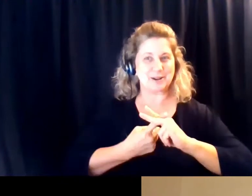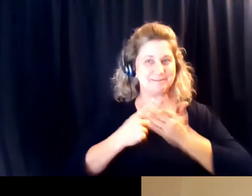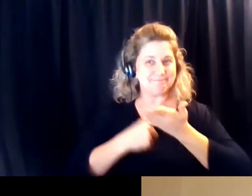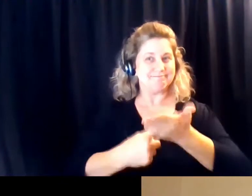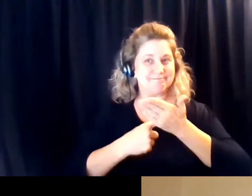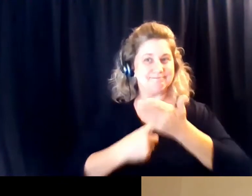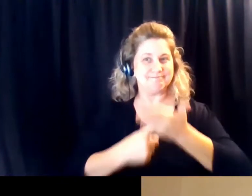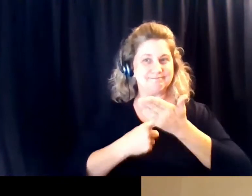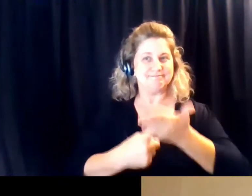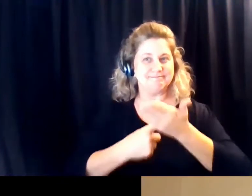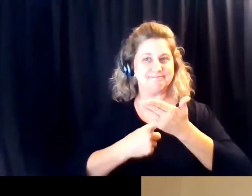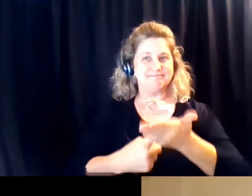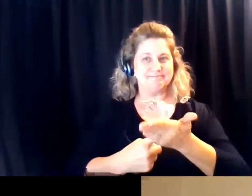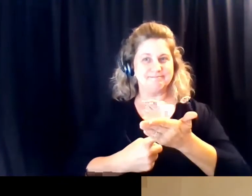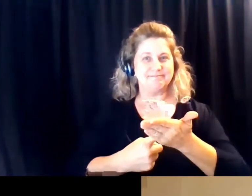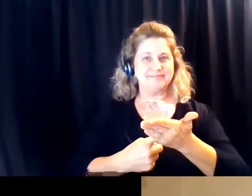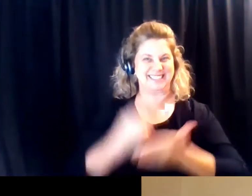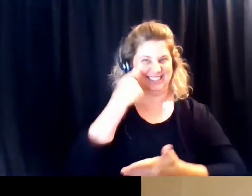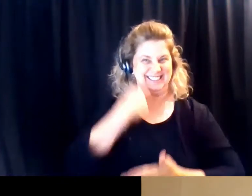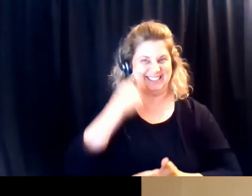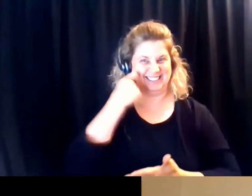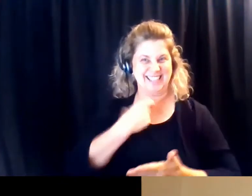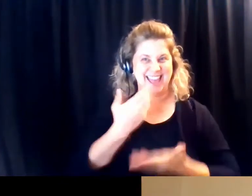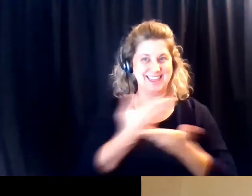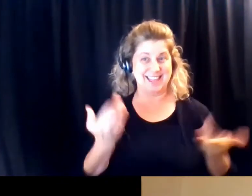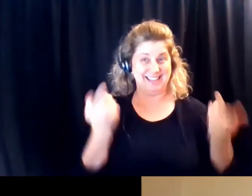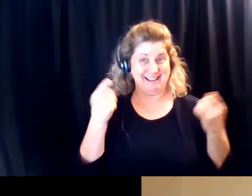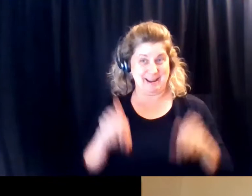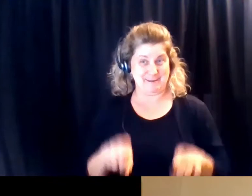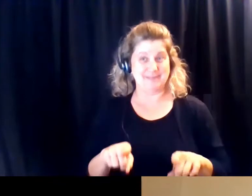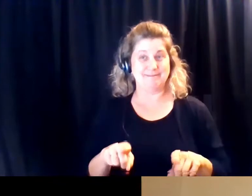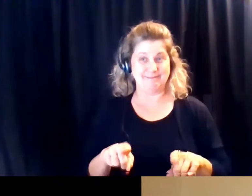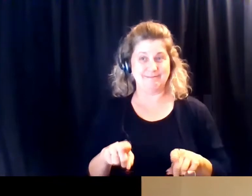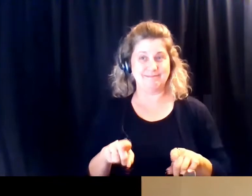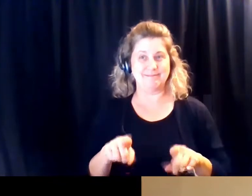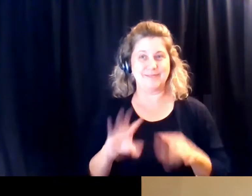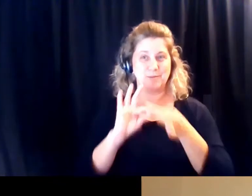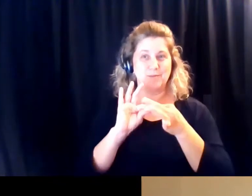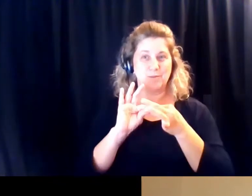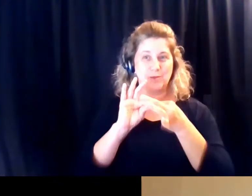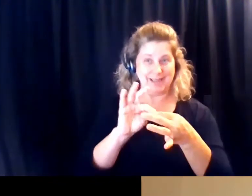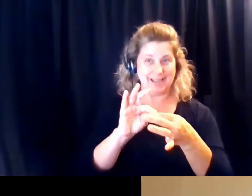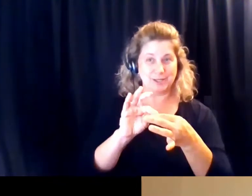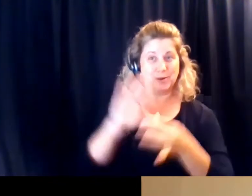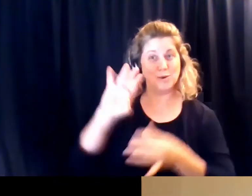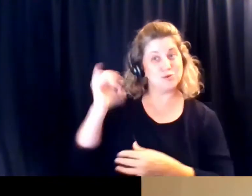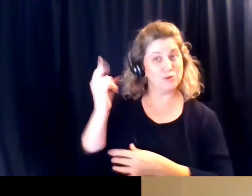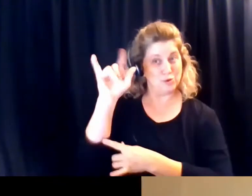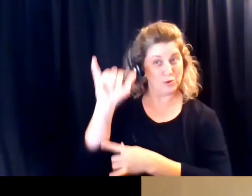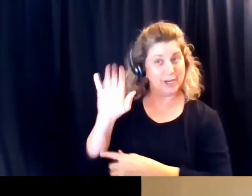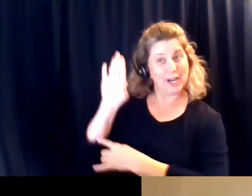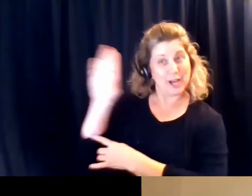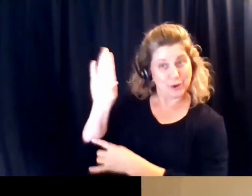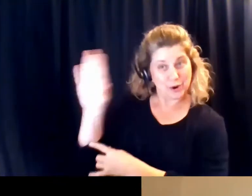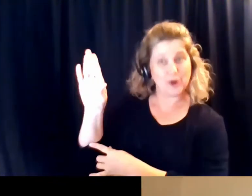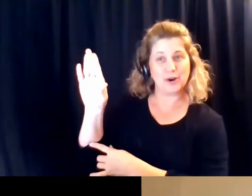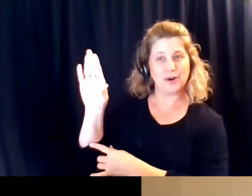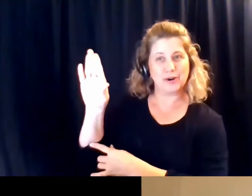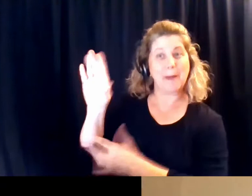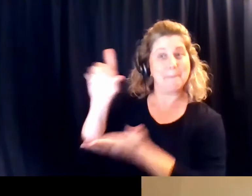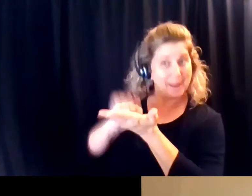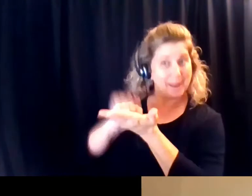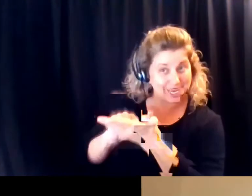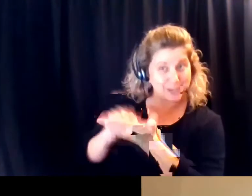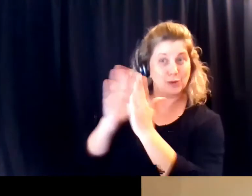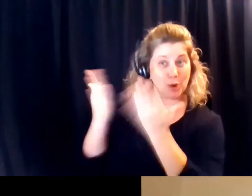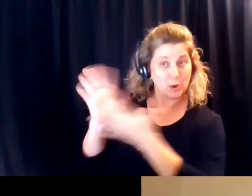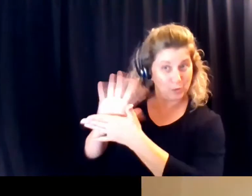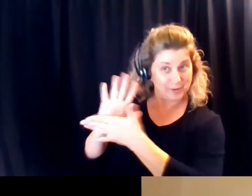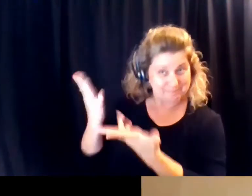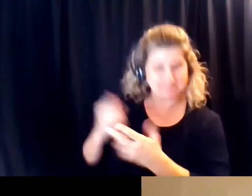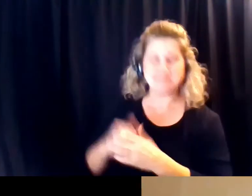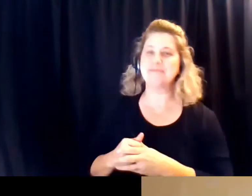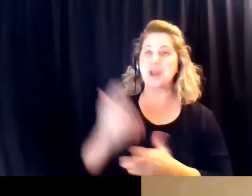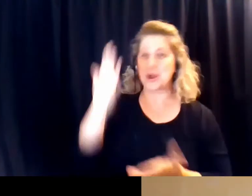Of the ADA and at the time of that passage, what she was doing and what she's doing now and what has been happening since that time. So we're glad that you can be with us today.